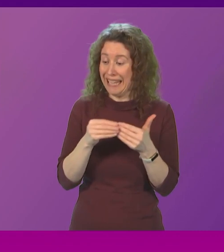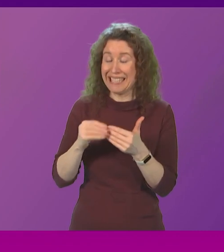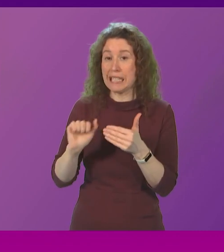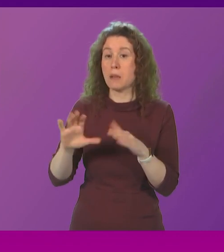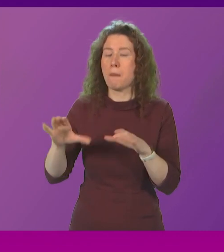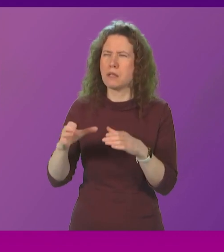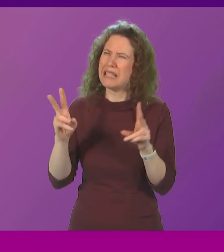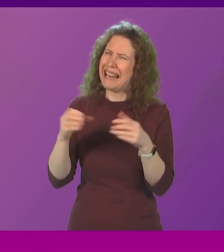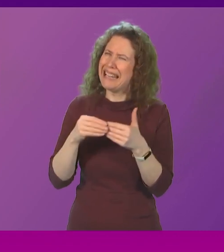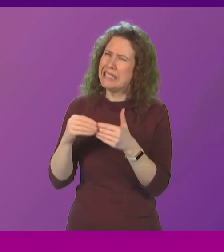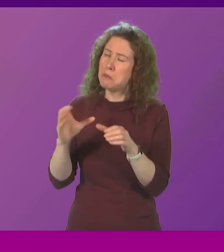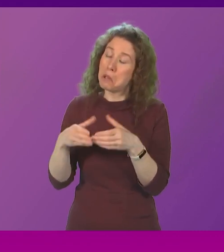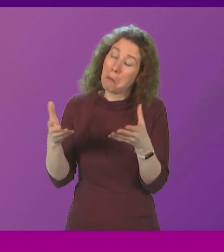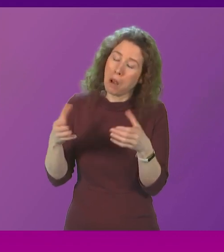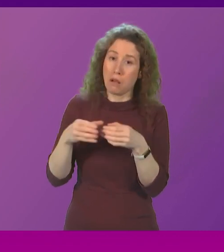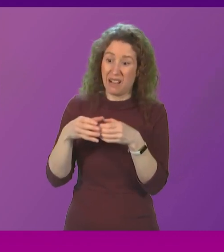is the word—his party into third place.